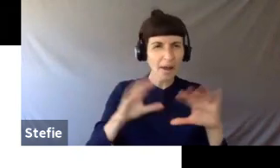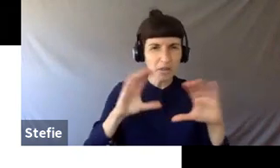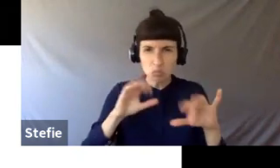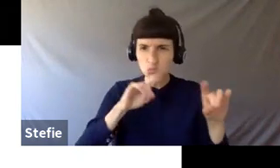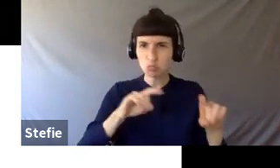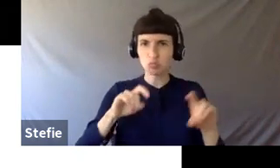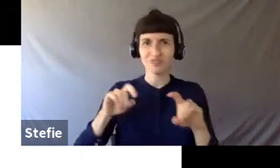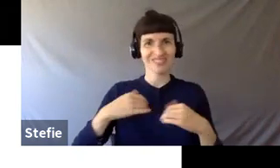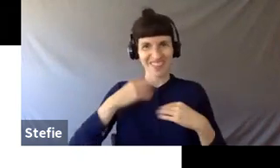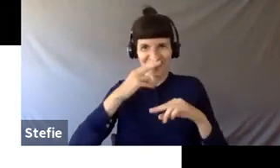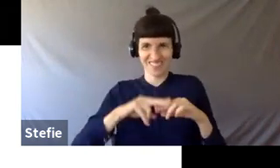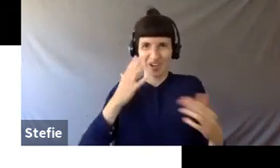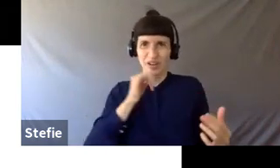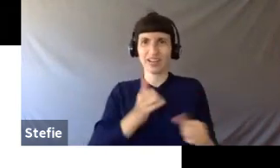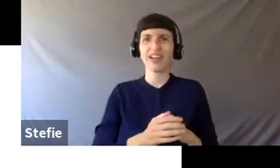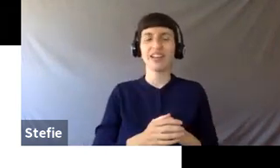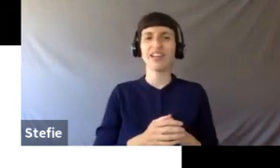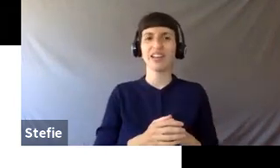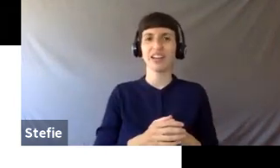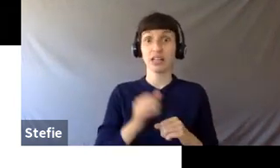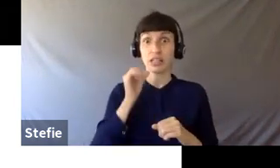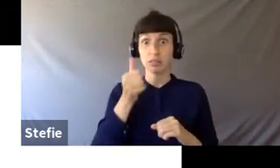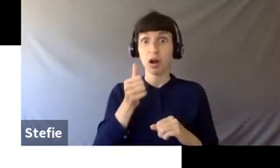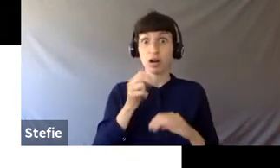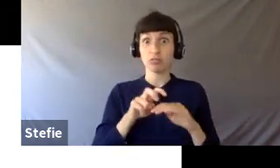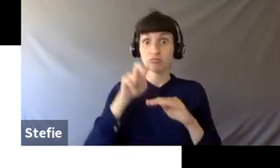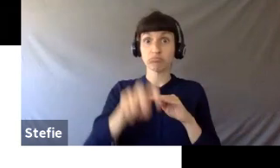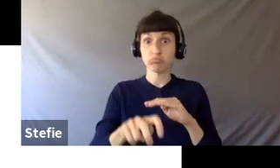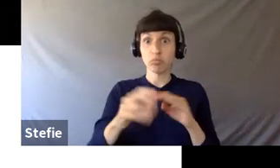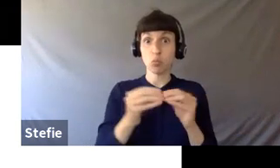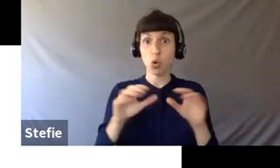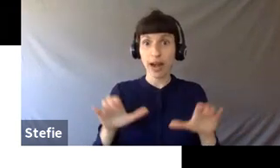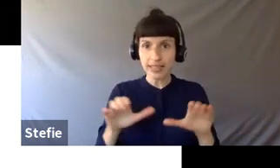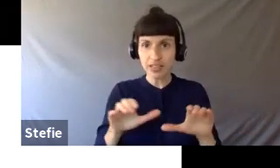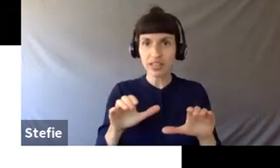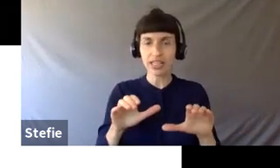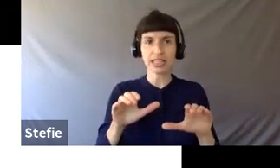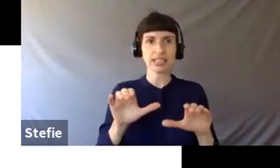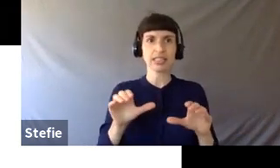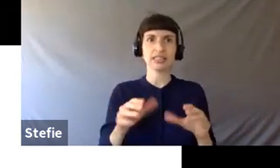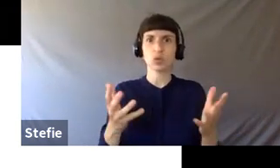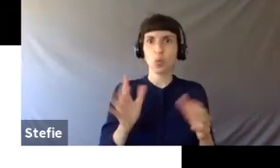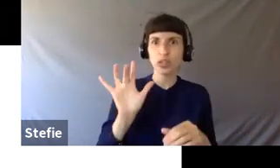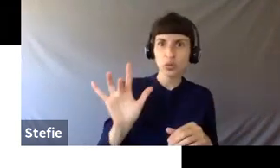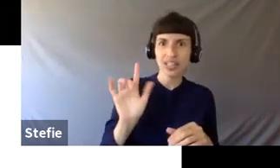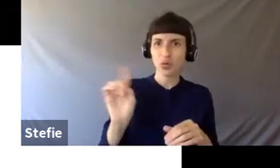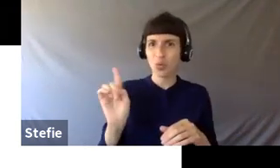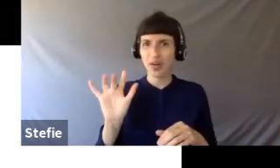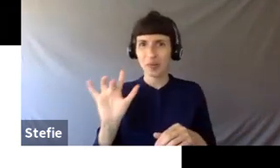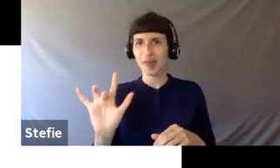so think about how you want to do this, explore, play, have some fun and we'll be back tomorrow to dive in deeper to activities